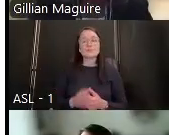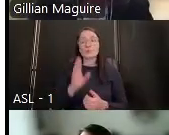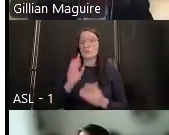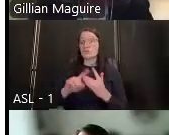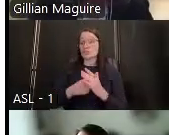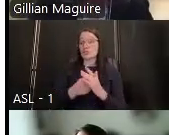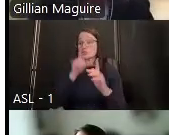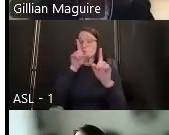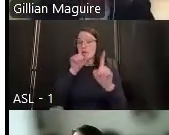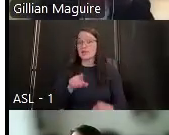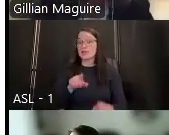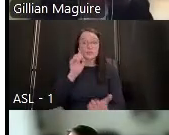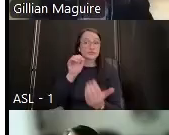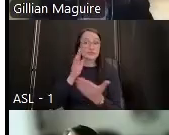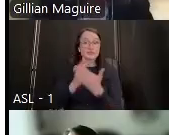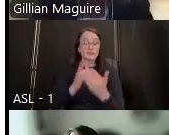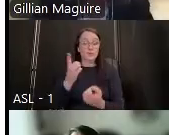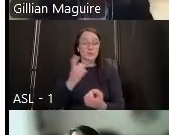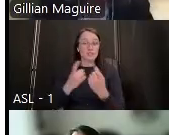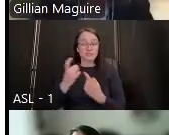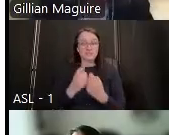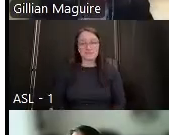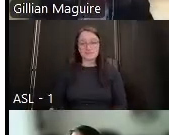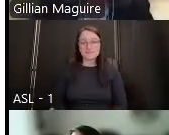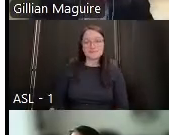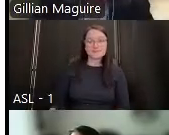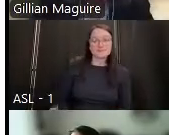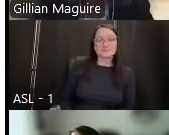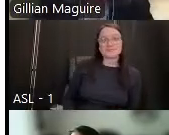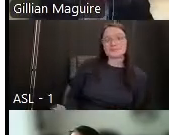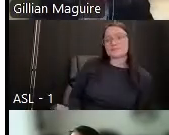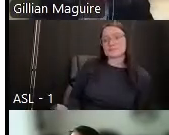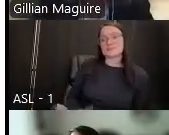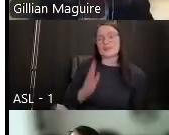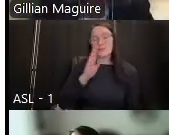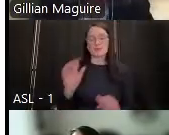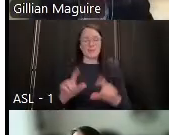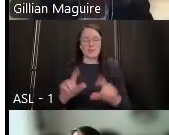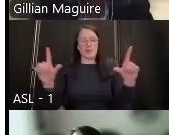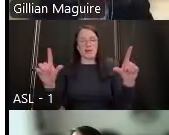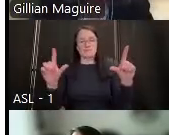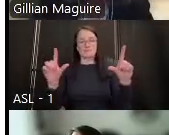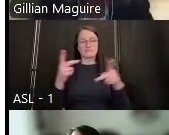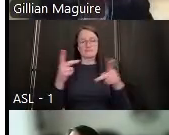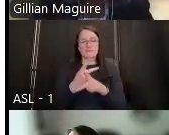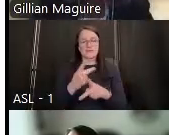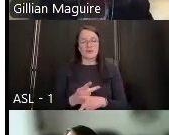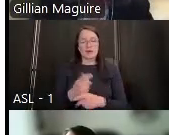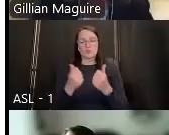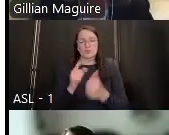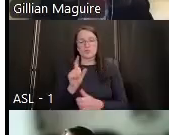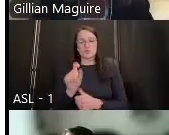let me take a look at the Q&A and give me a moment while I figure out what questions we can go to.